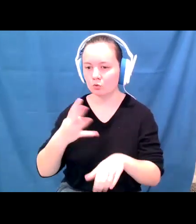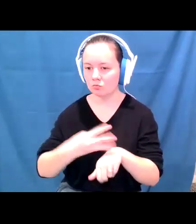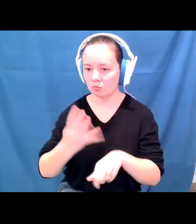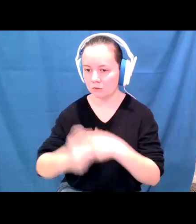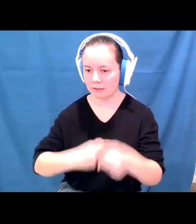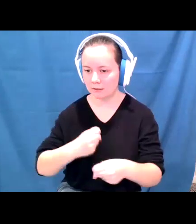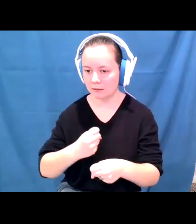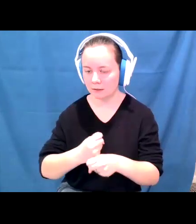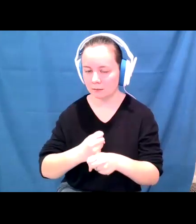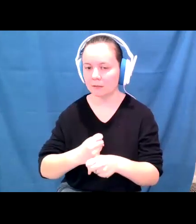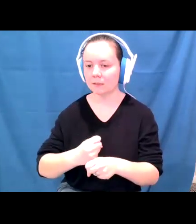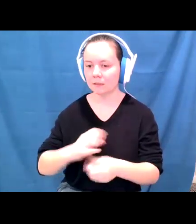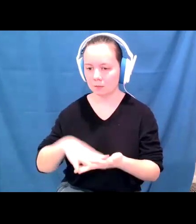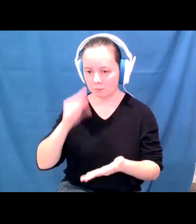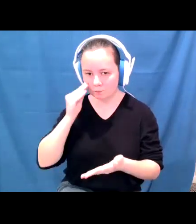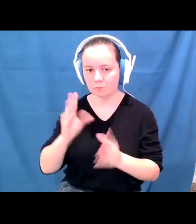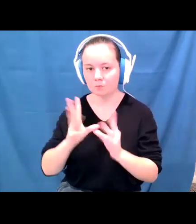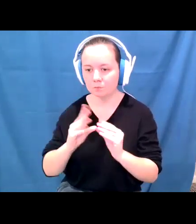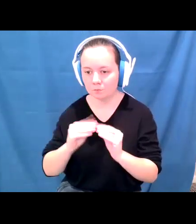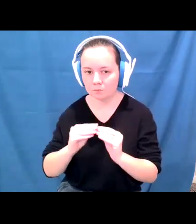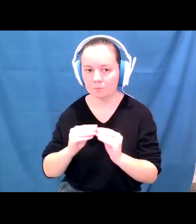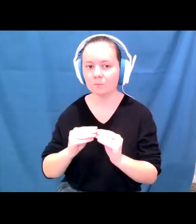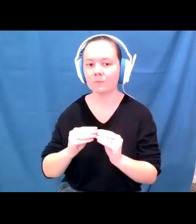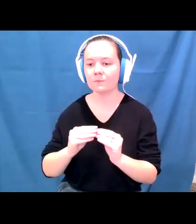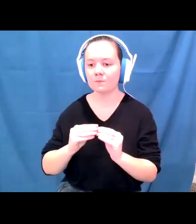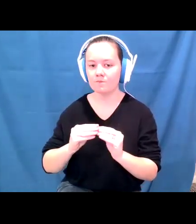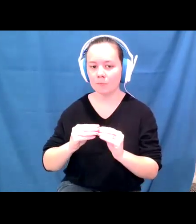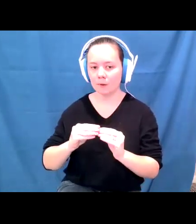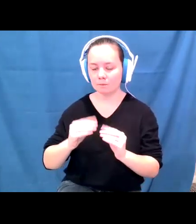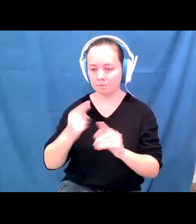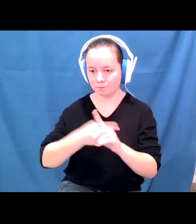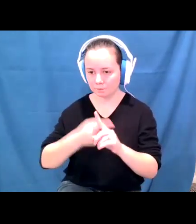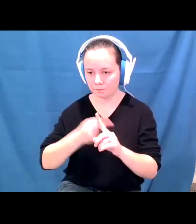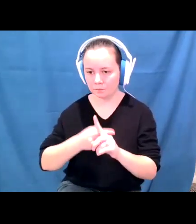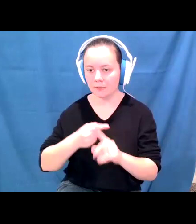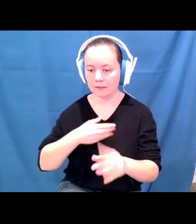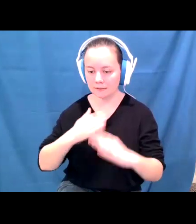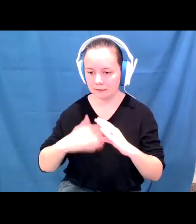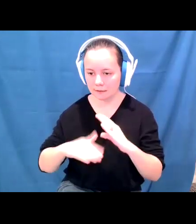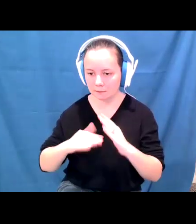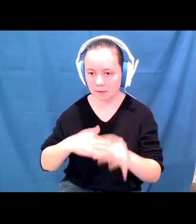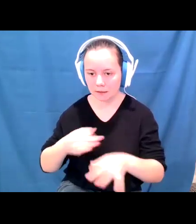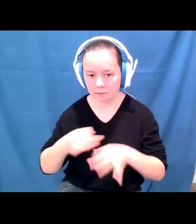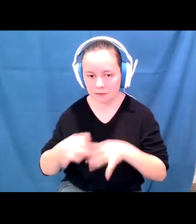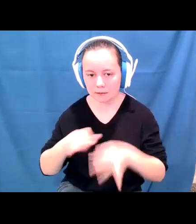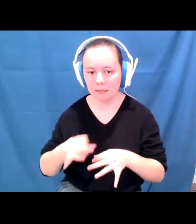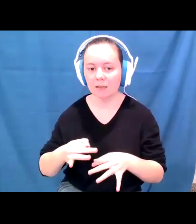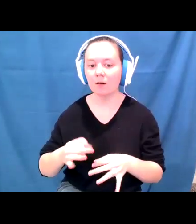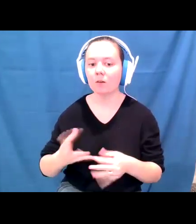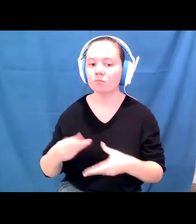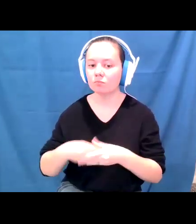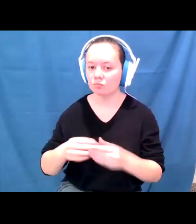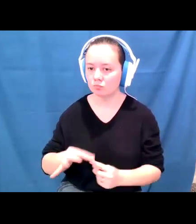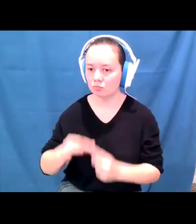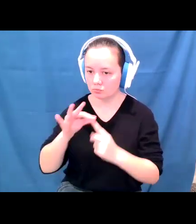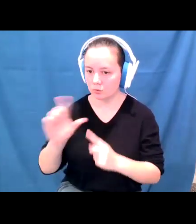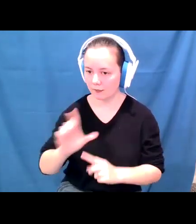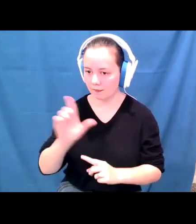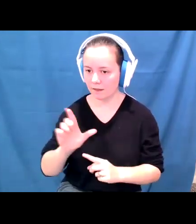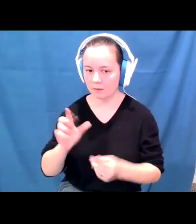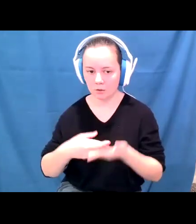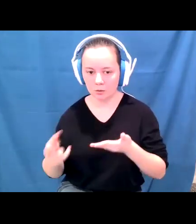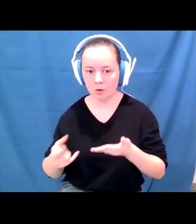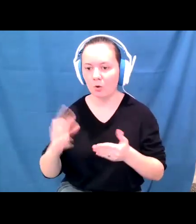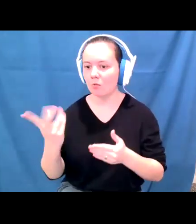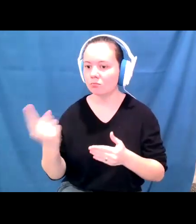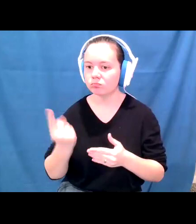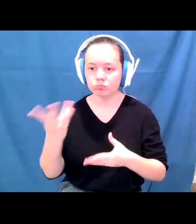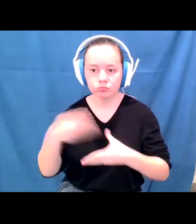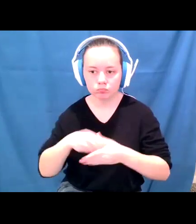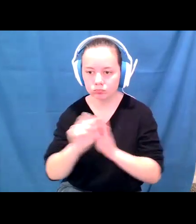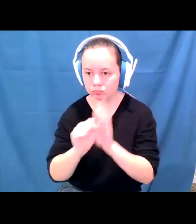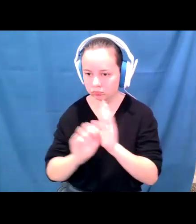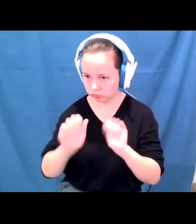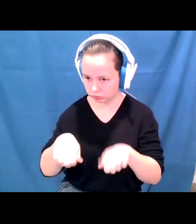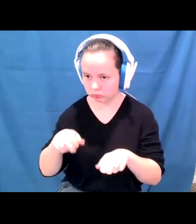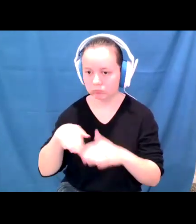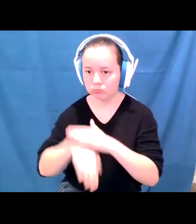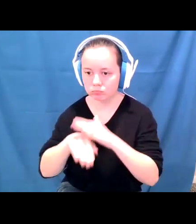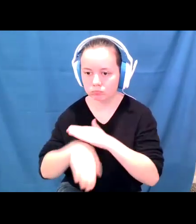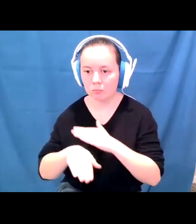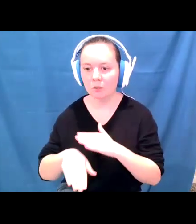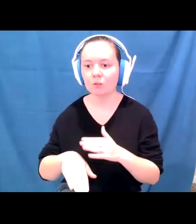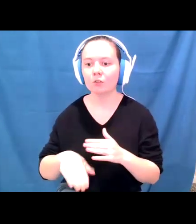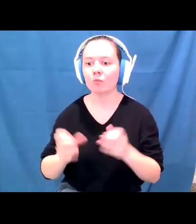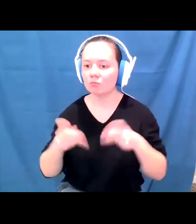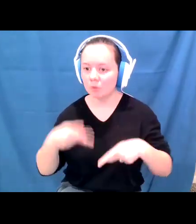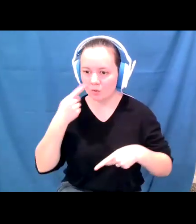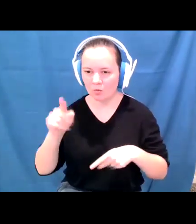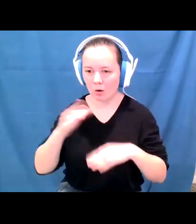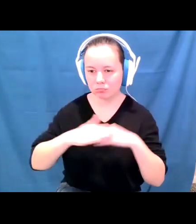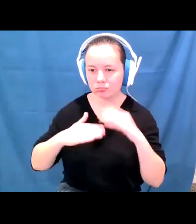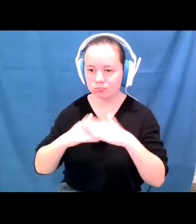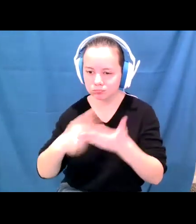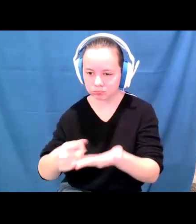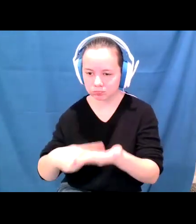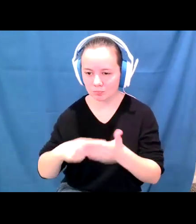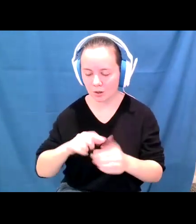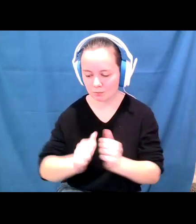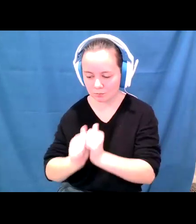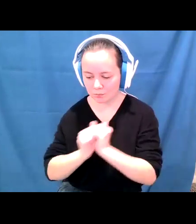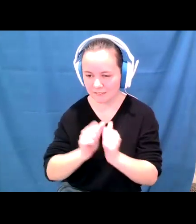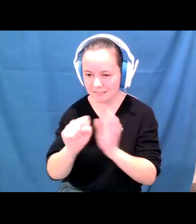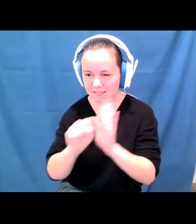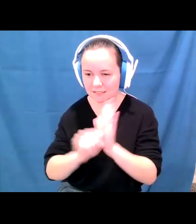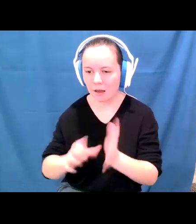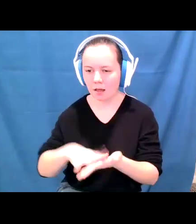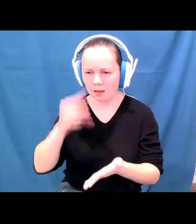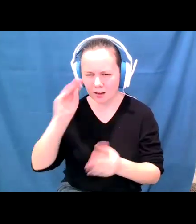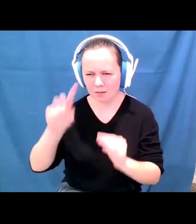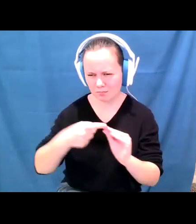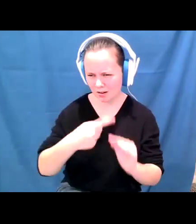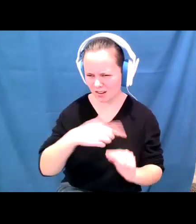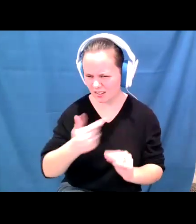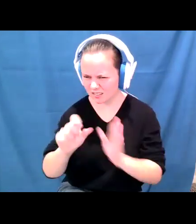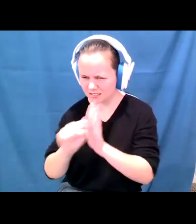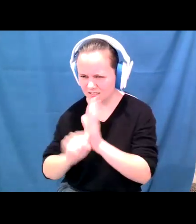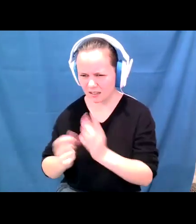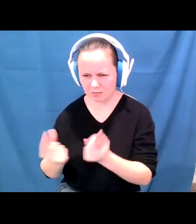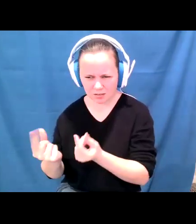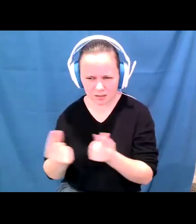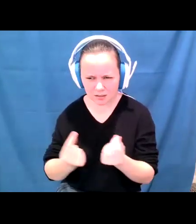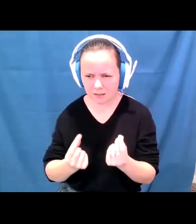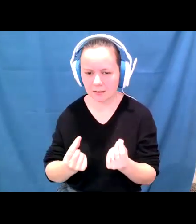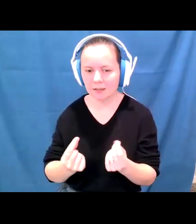monthly email updates about state efforts, and access to promising practices housed in a unique library that only participating states can access. So really promoting opportunities for crosstalk among the state teams and learning what other states are doing, identifying common barriers, and celebrating shared successes.